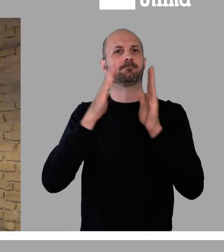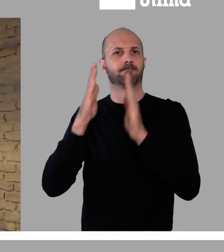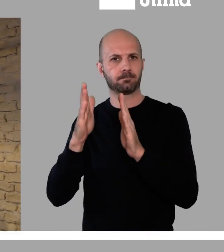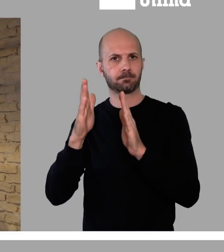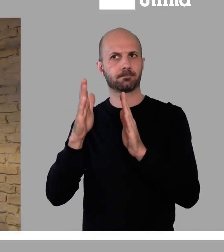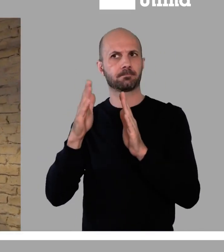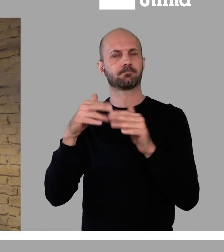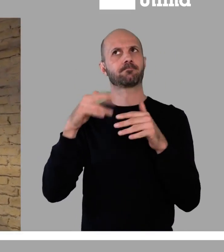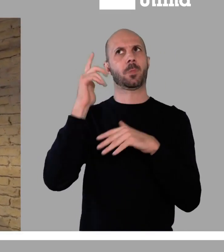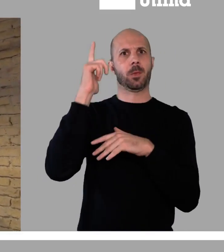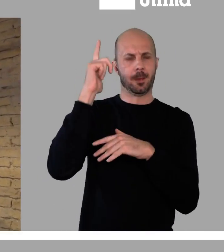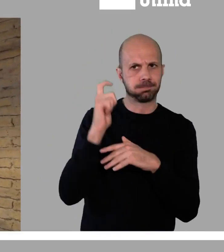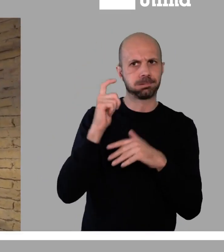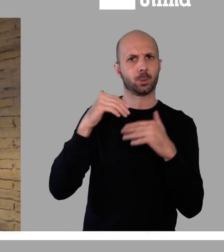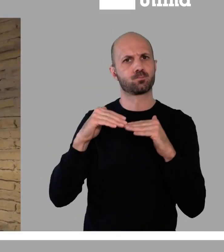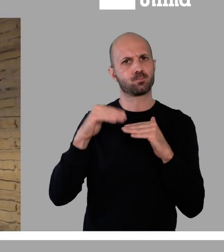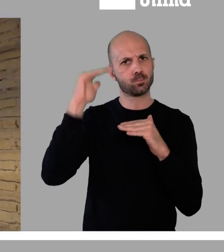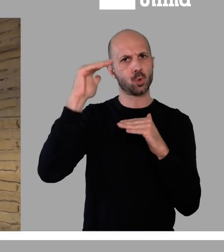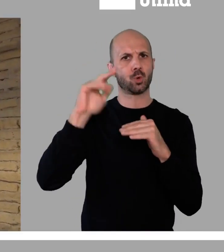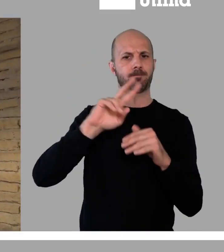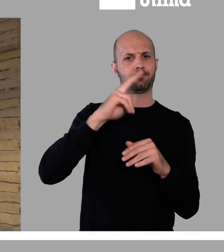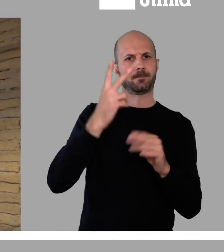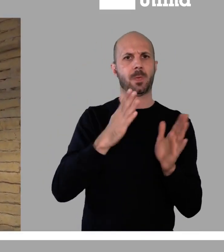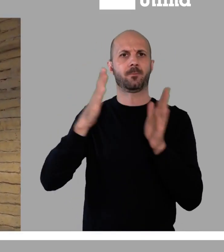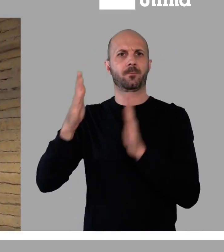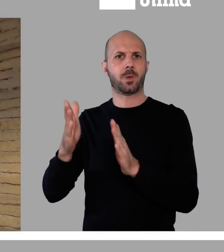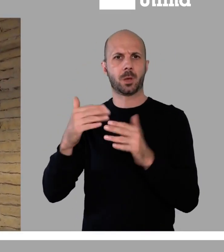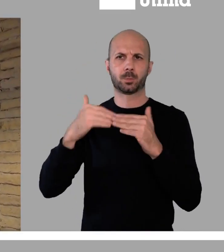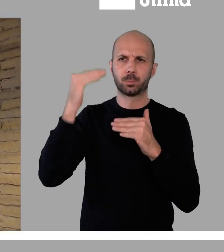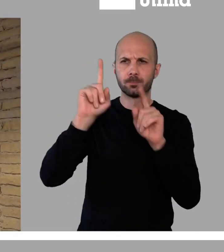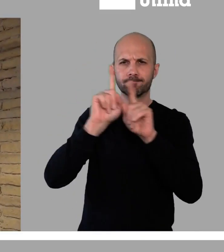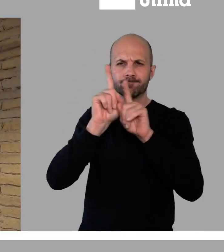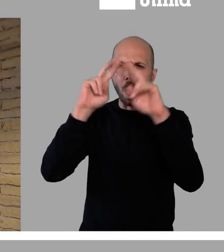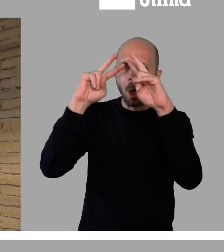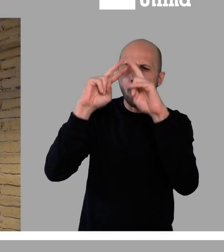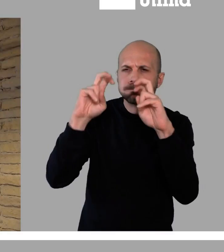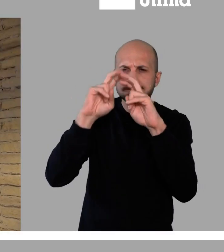we need to move on to the analytic stage